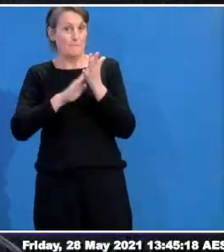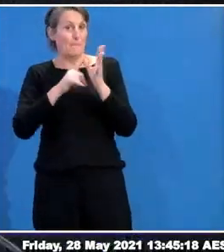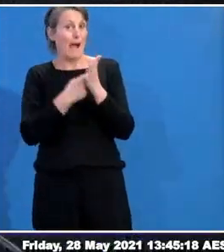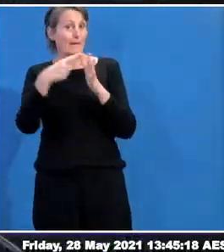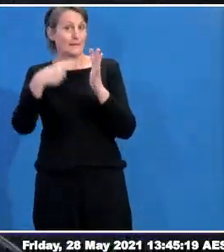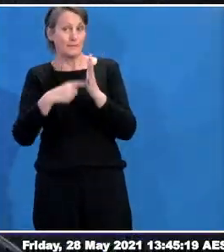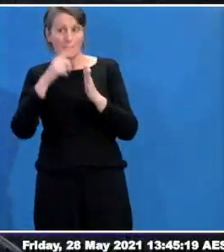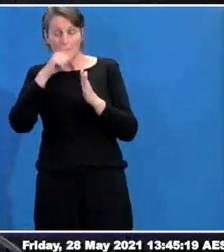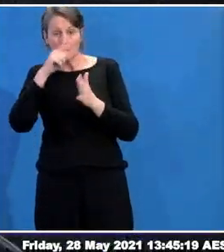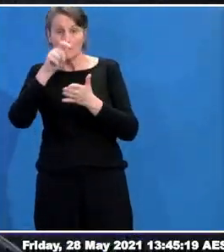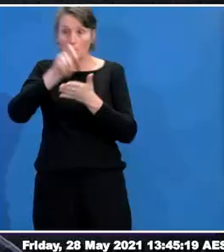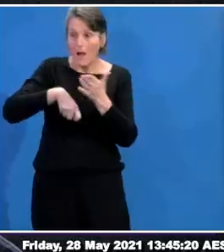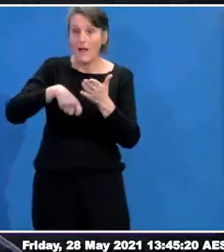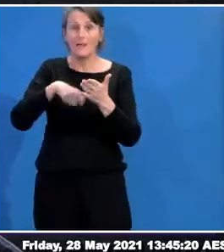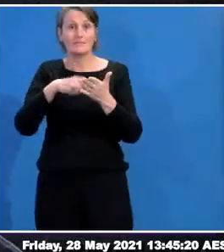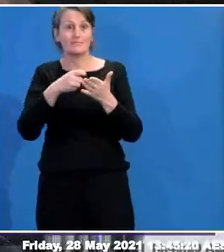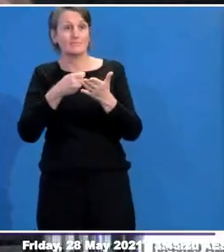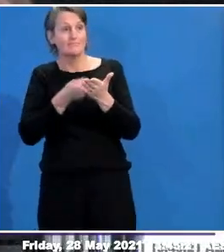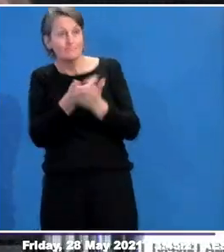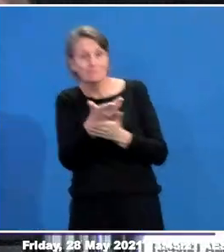MR McNAUGHTON: I'm not sure what you mean by the question.